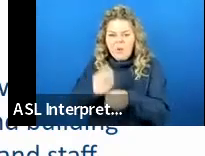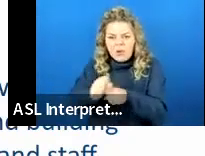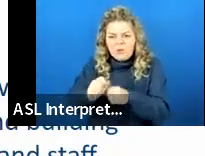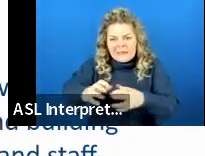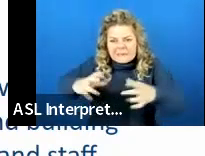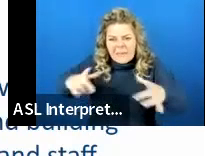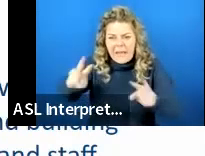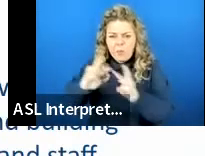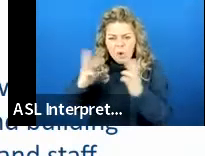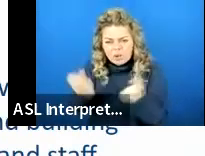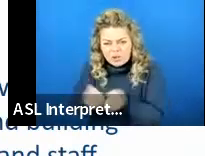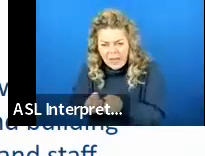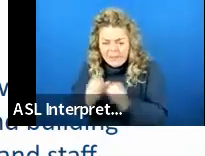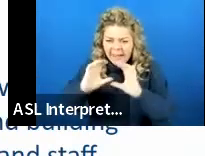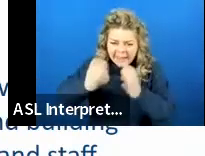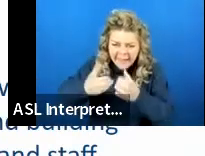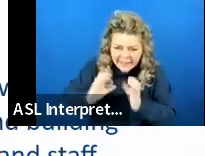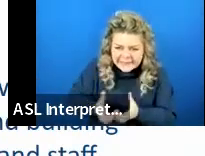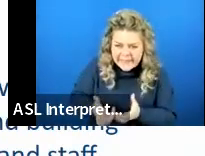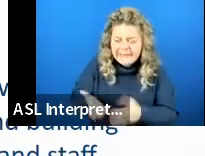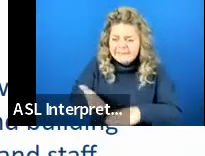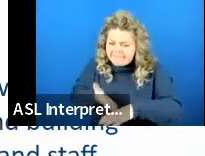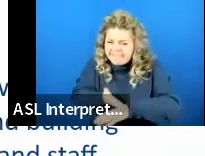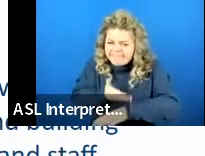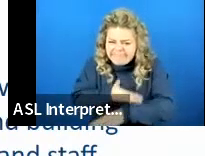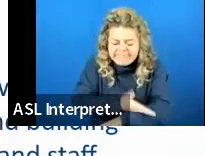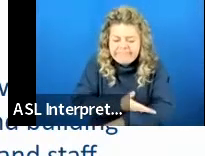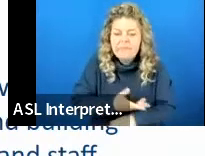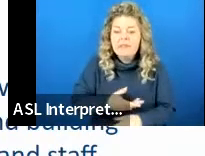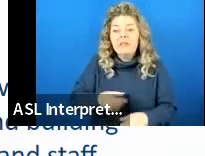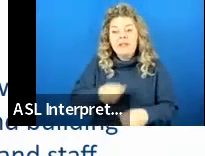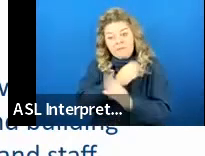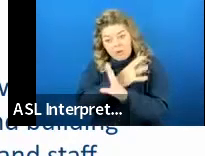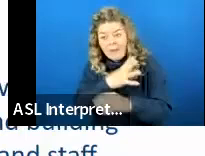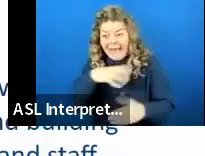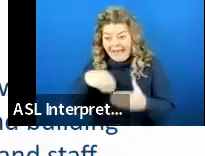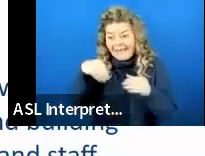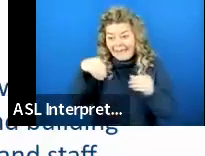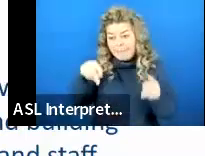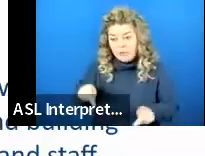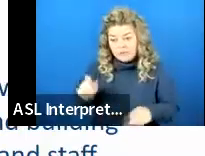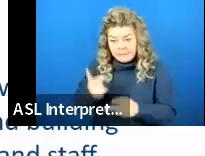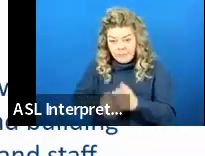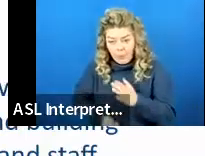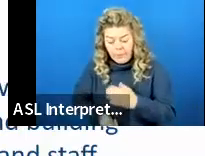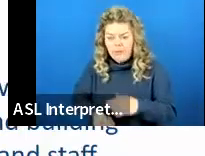mini courses, and consultation both virtually and in person. Over the past year, for instance,